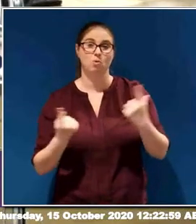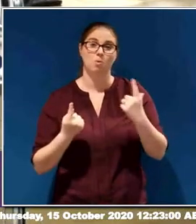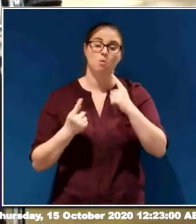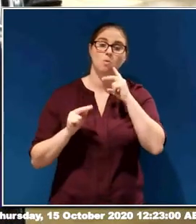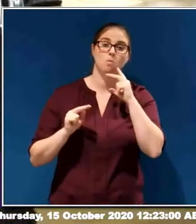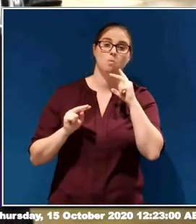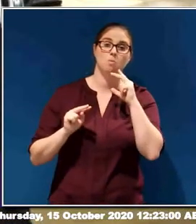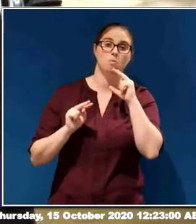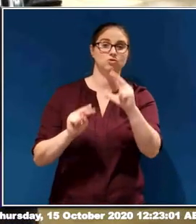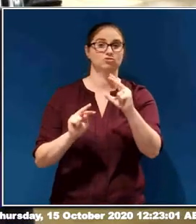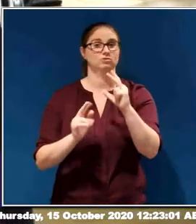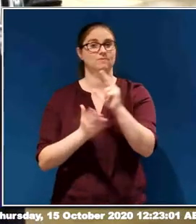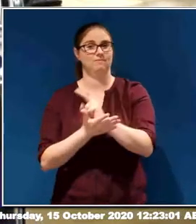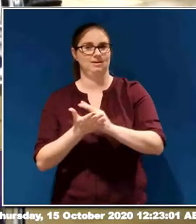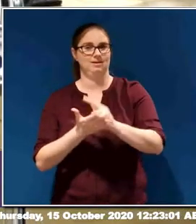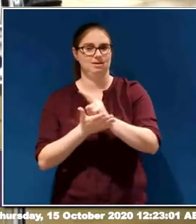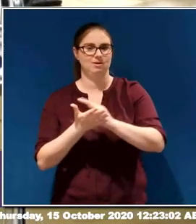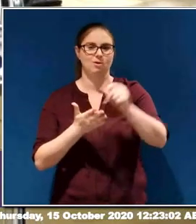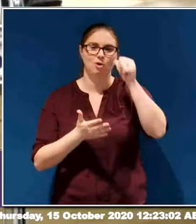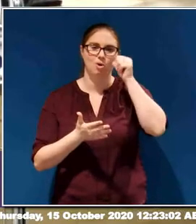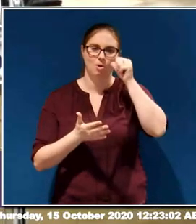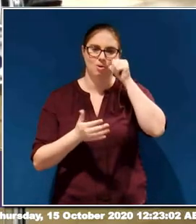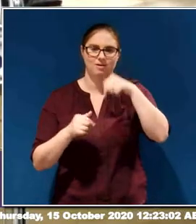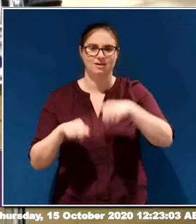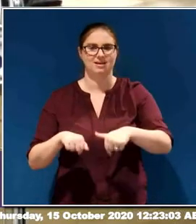differs from your language in the statement, in that you demonstrate your